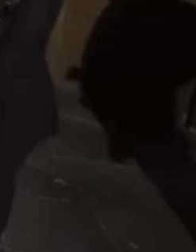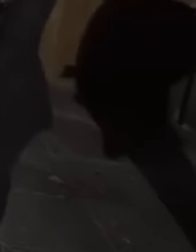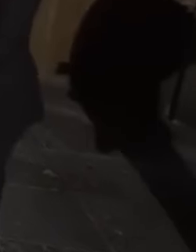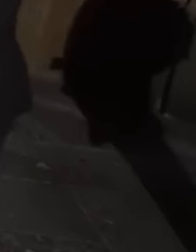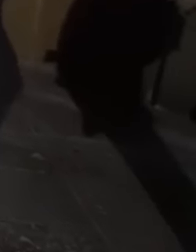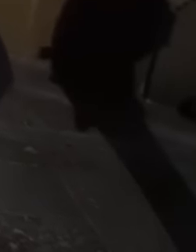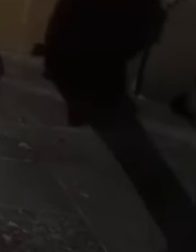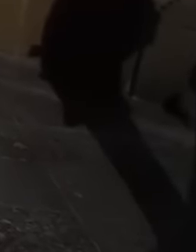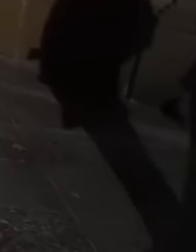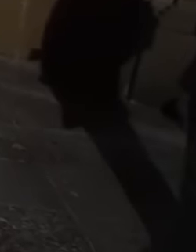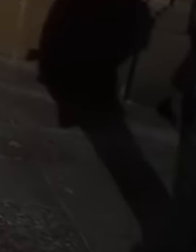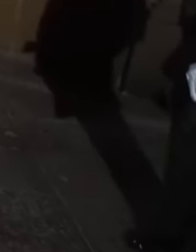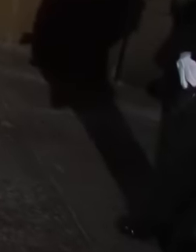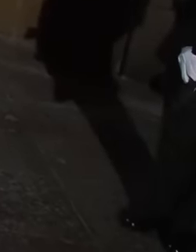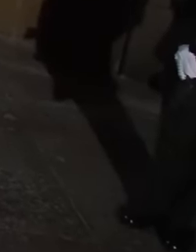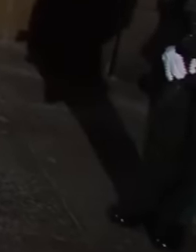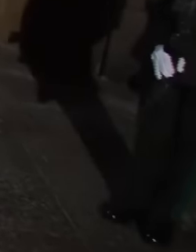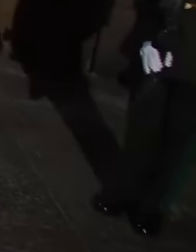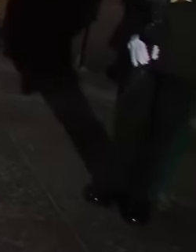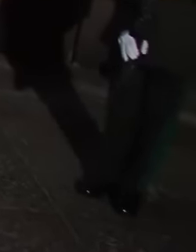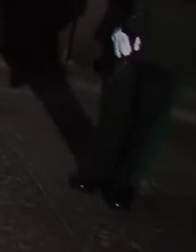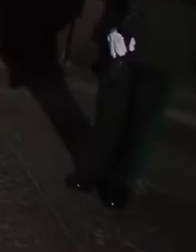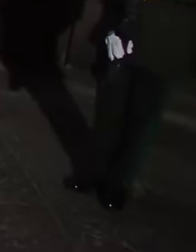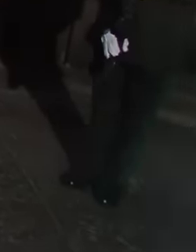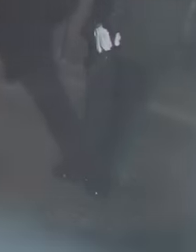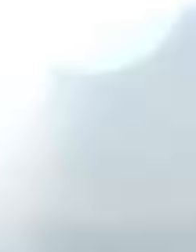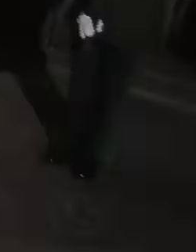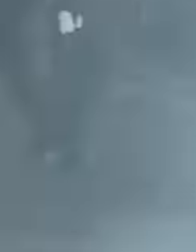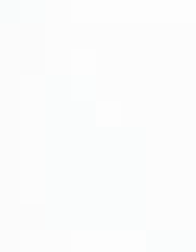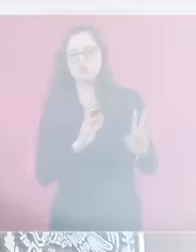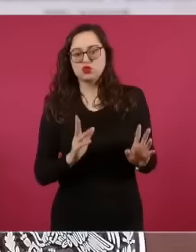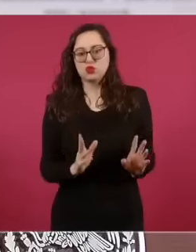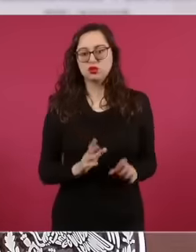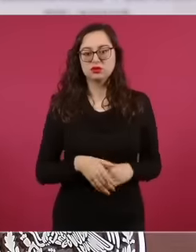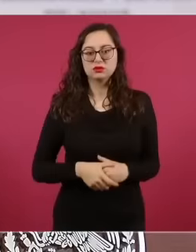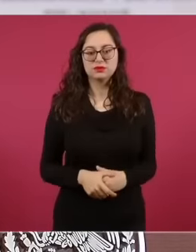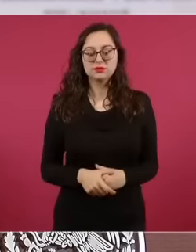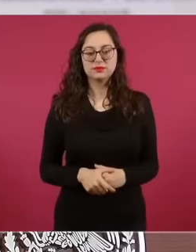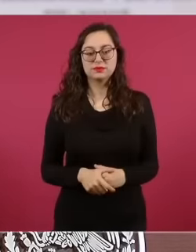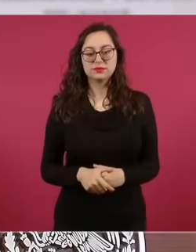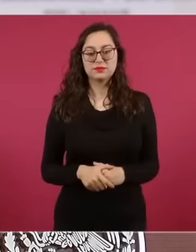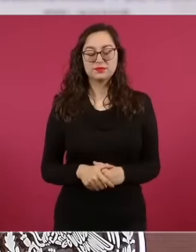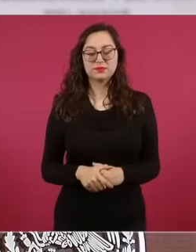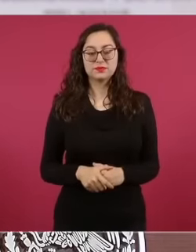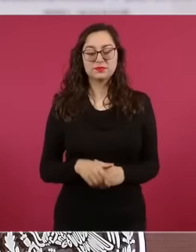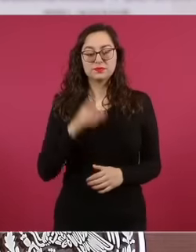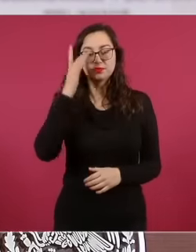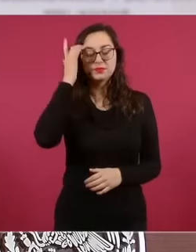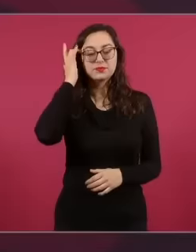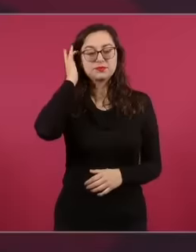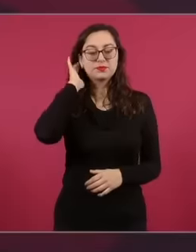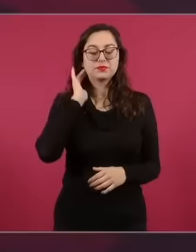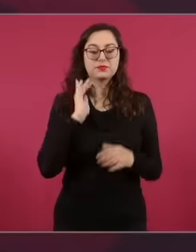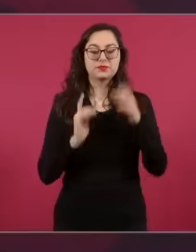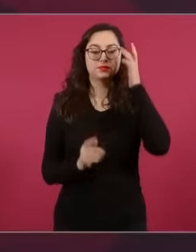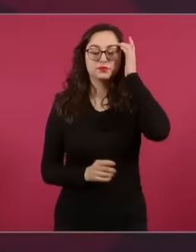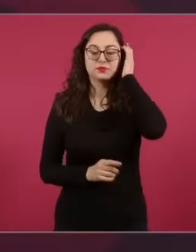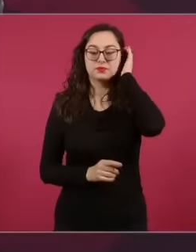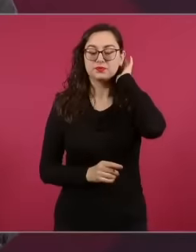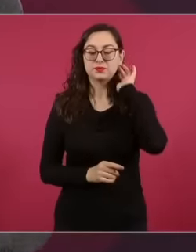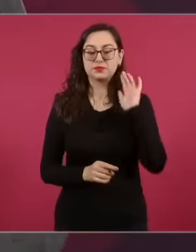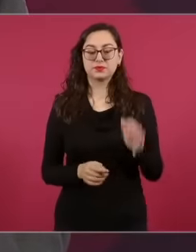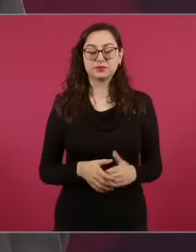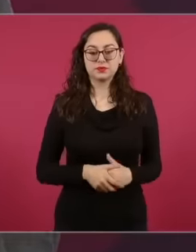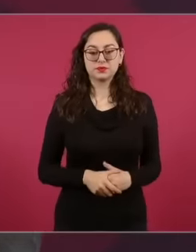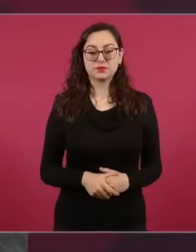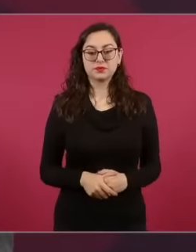on issues that only concern Mexican men and women, well, this is part of the